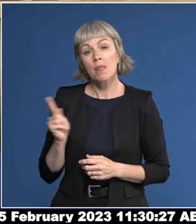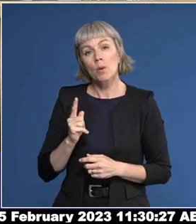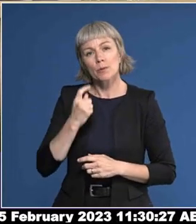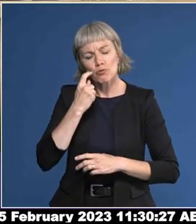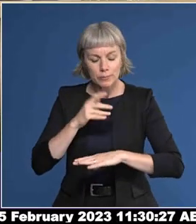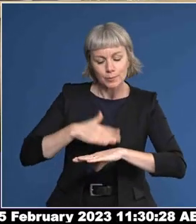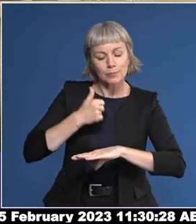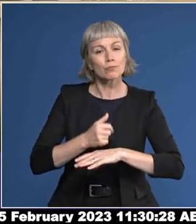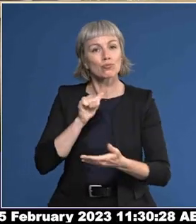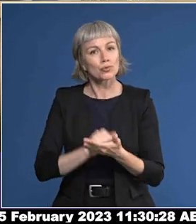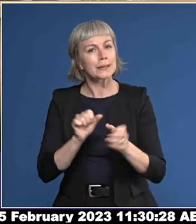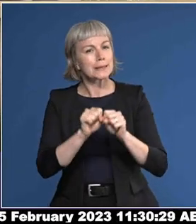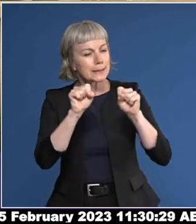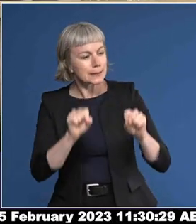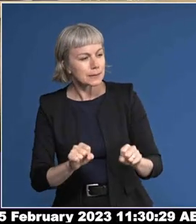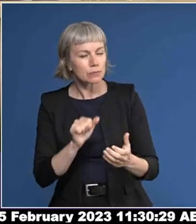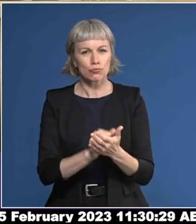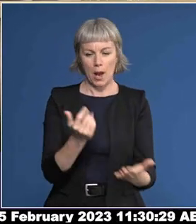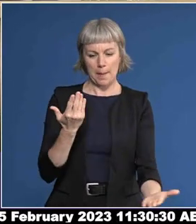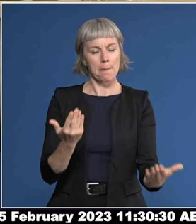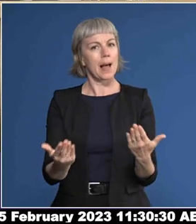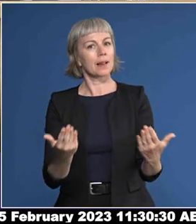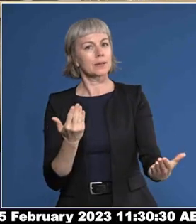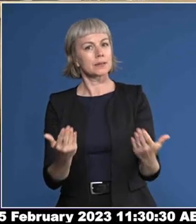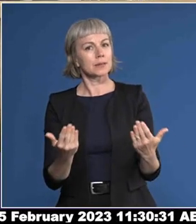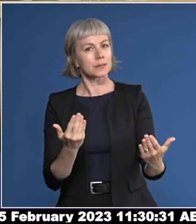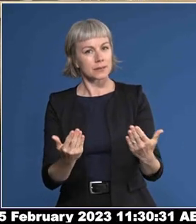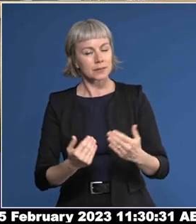balance between what we are expecting to happen locally and what we support and do in